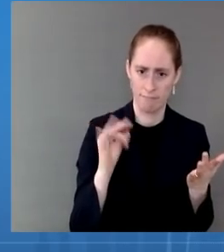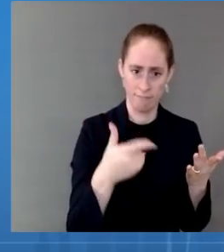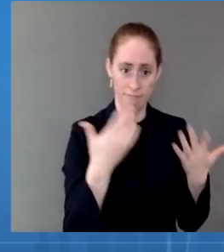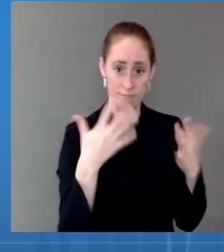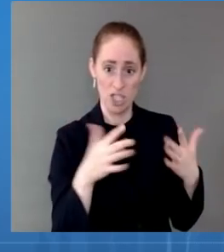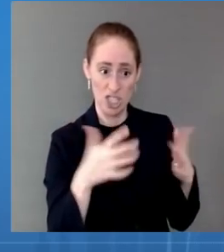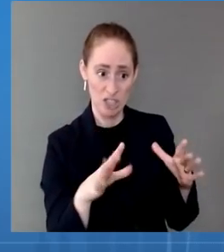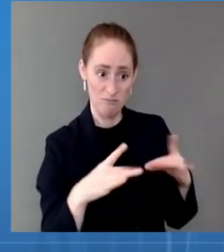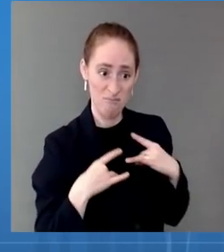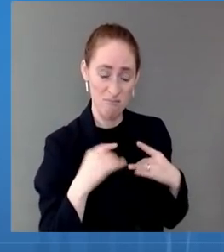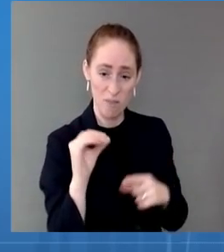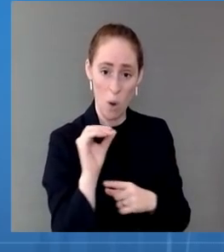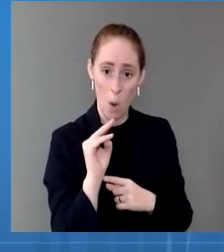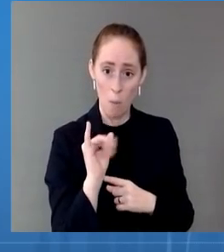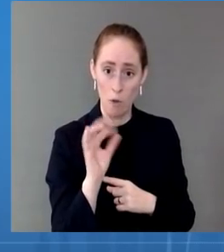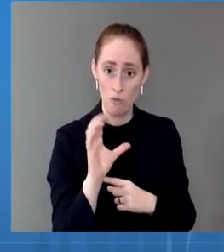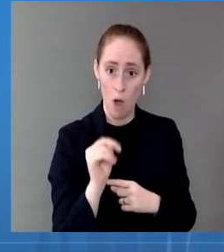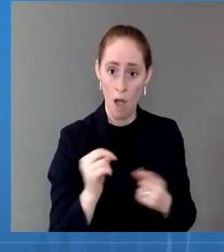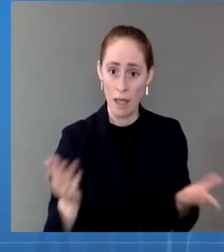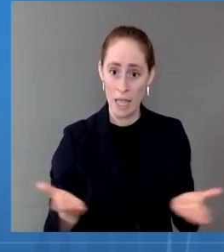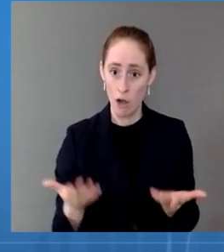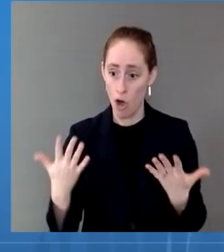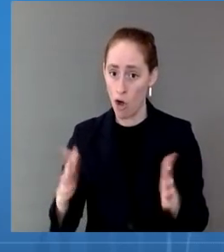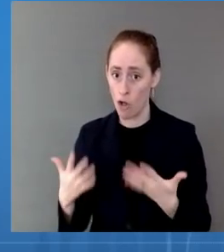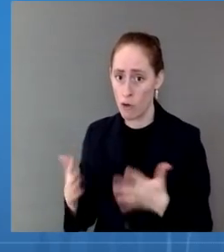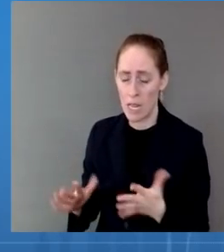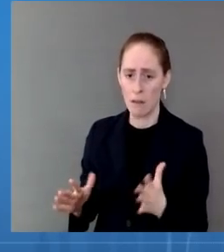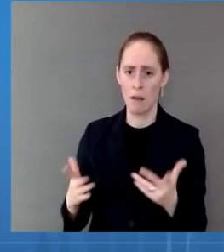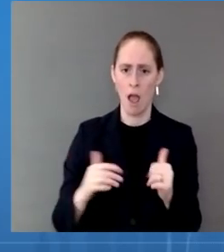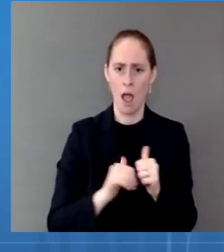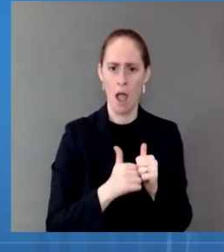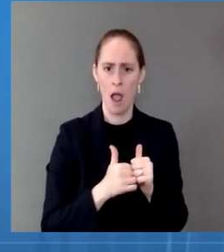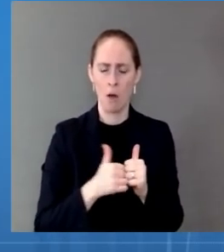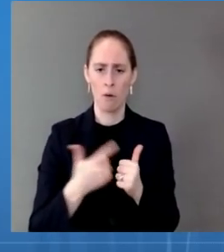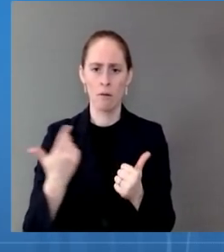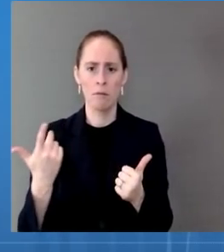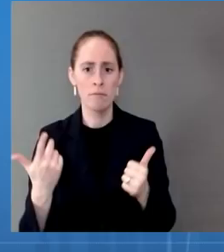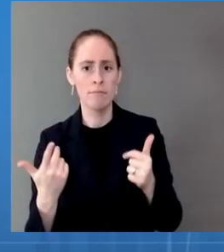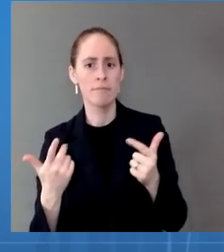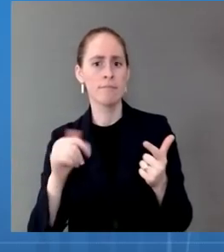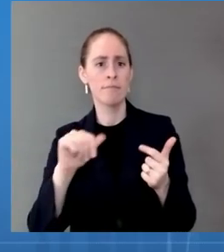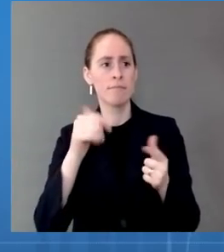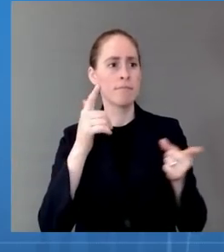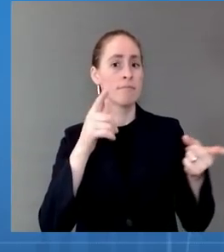that as soon as we possibly can based on evidence that we can use as the basis for that lifting.